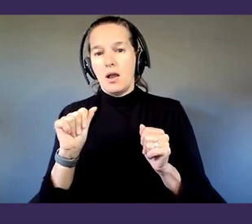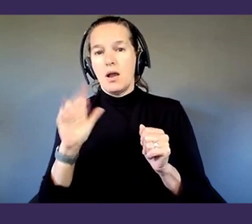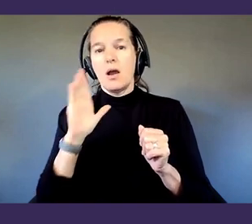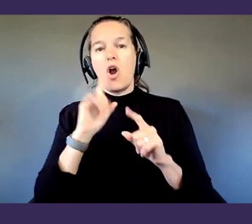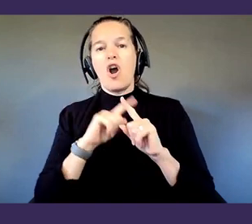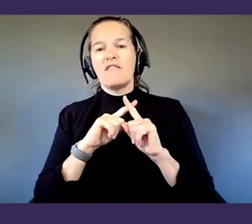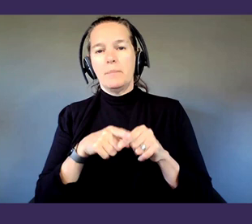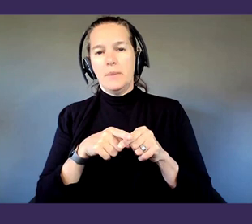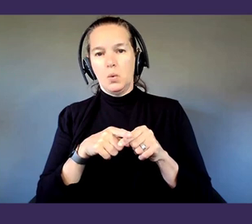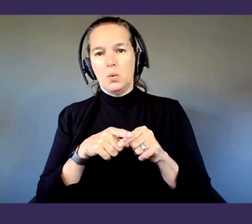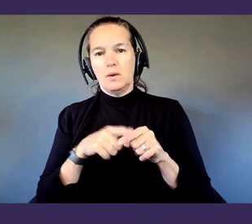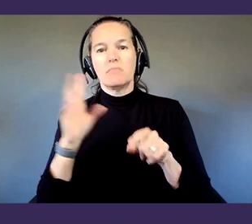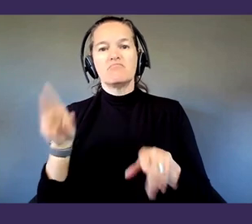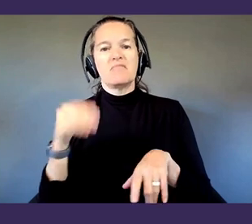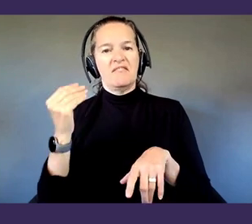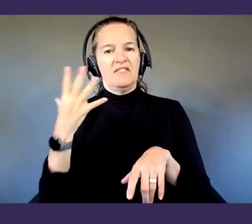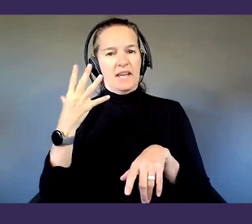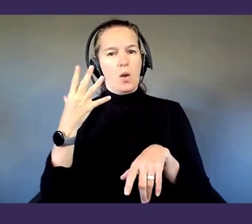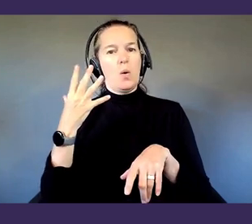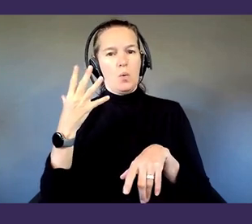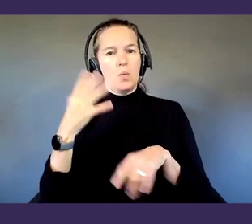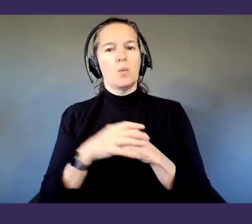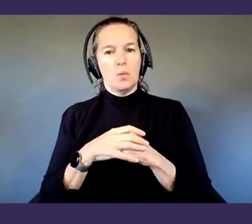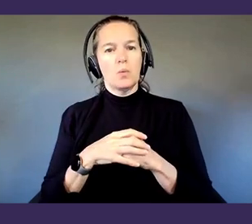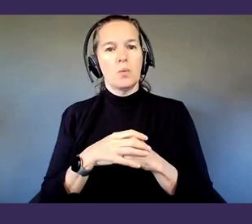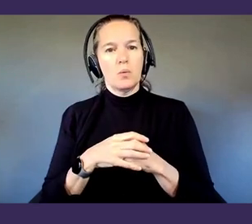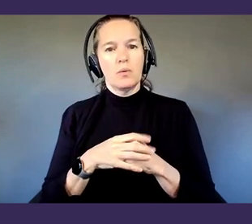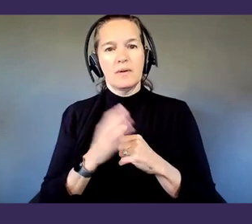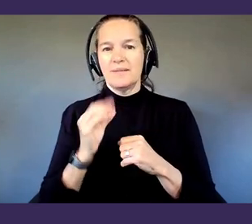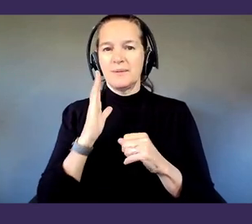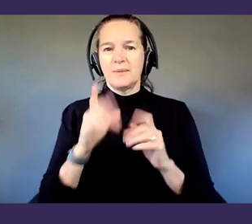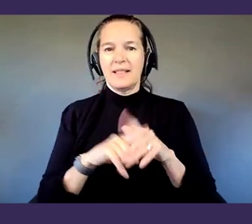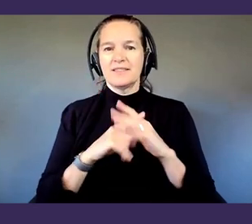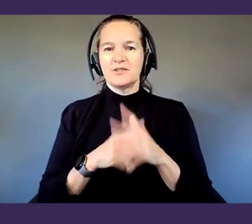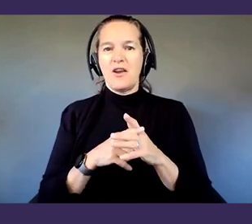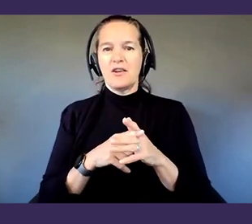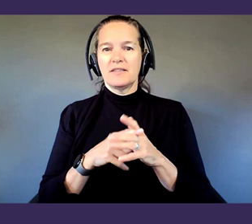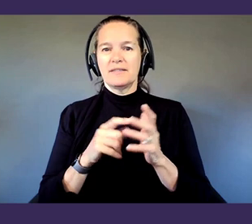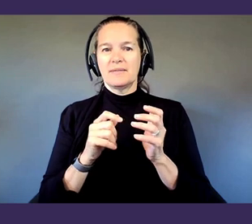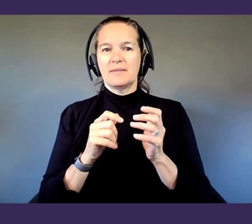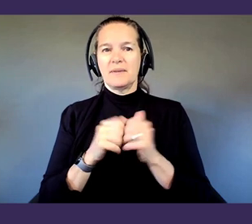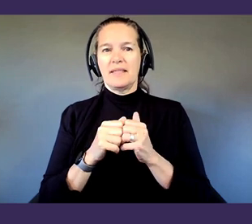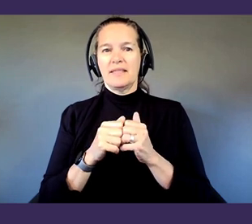and on video and we will get started with some questions.